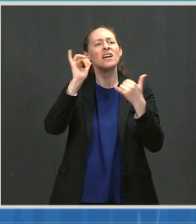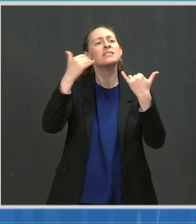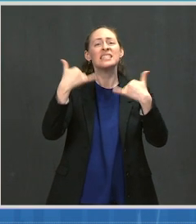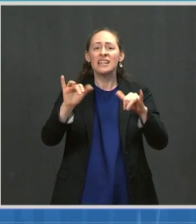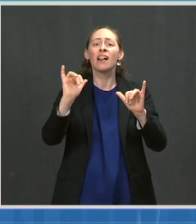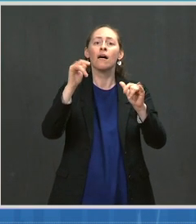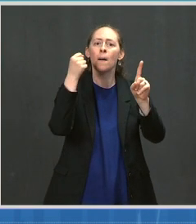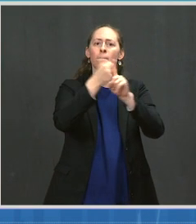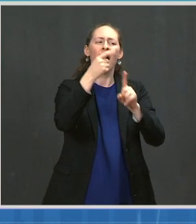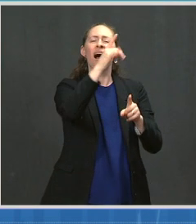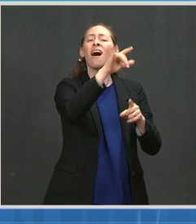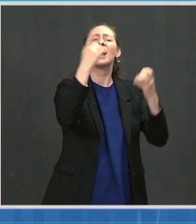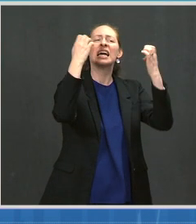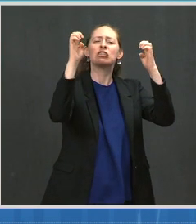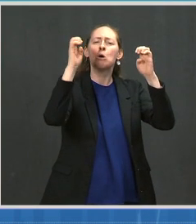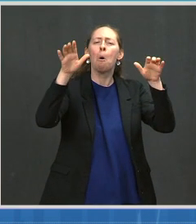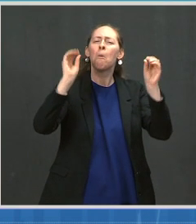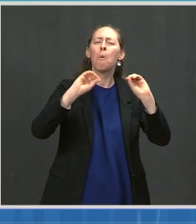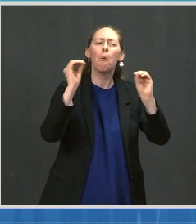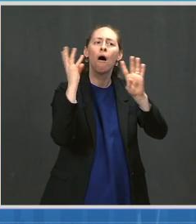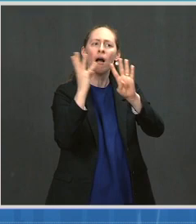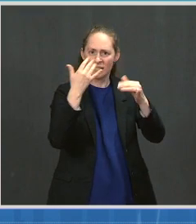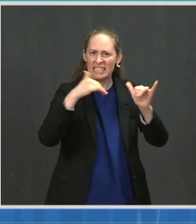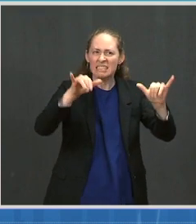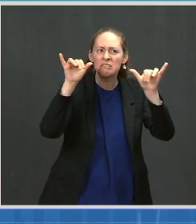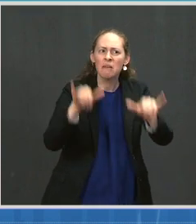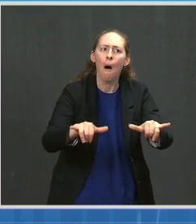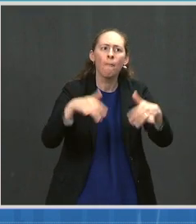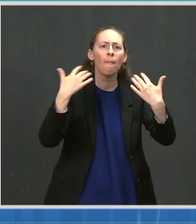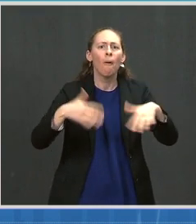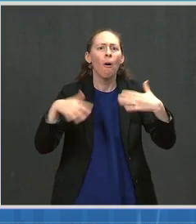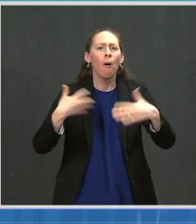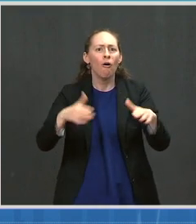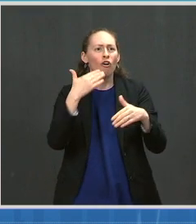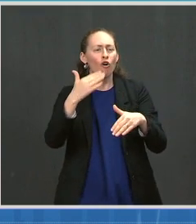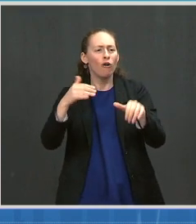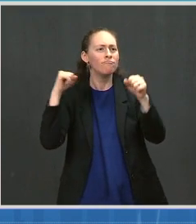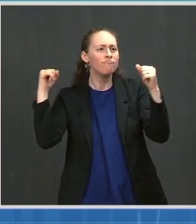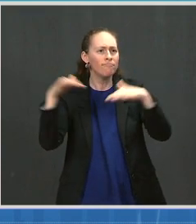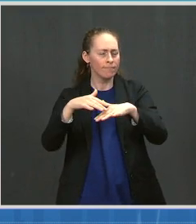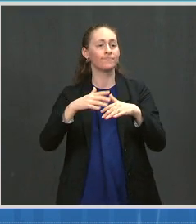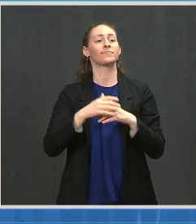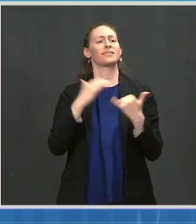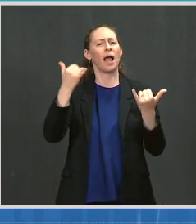And as the President announced on Tuesday, all adult Americans will be eligible for vaccination